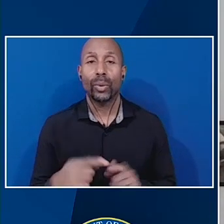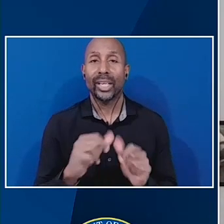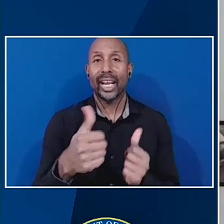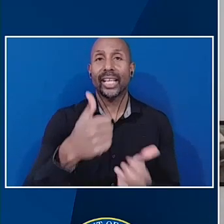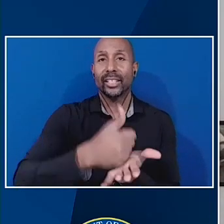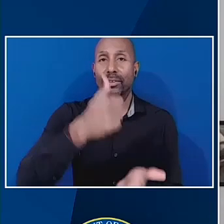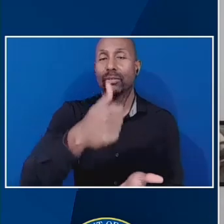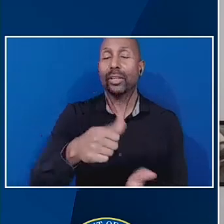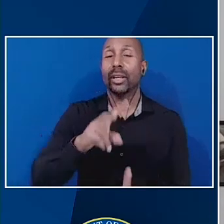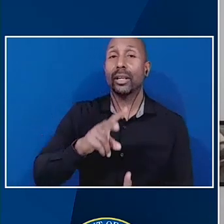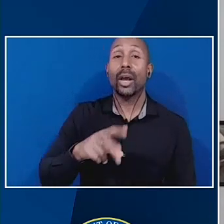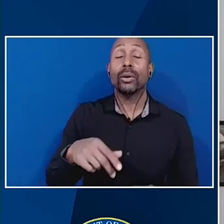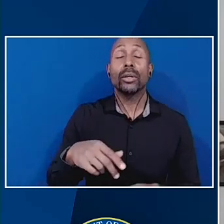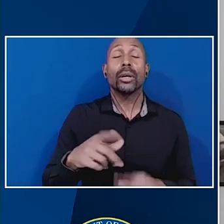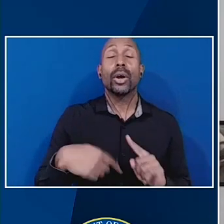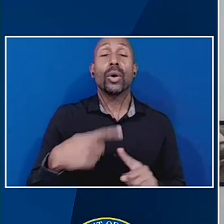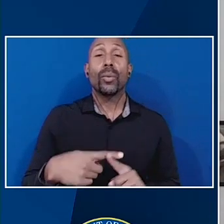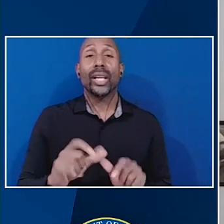So yeah, we don't have any data on that.